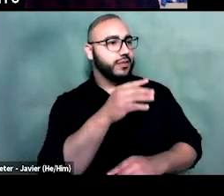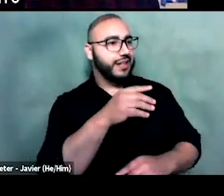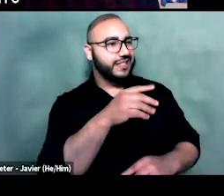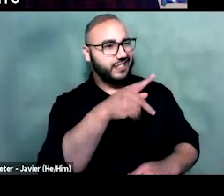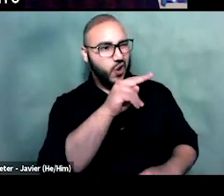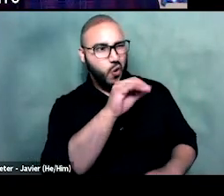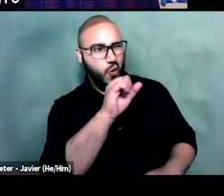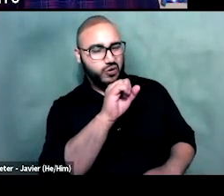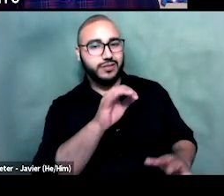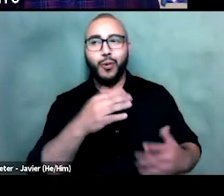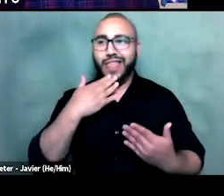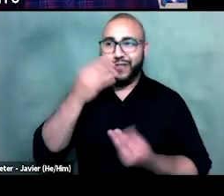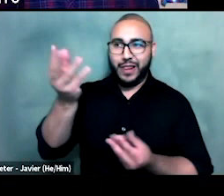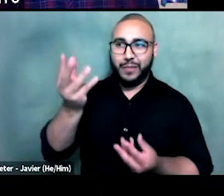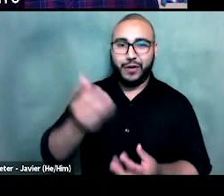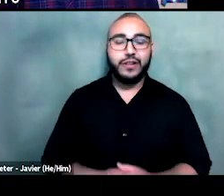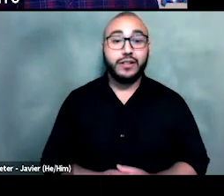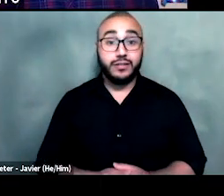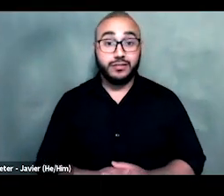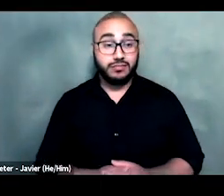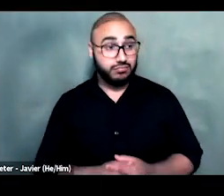Thank you for letting me know. How's this? Susi Nitzel: Perfect.